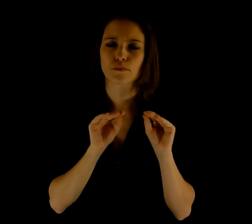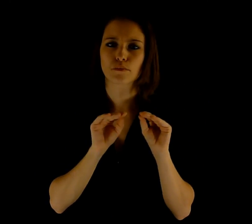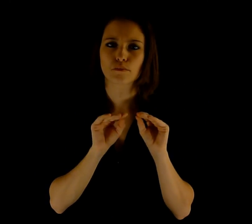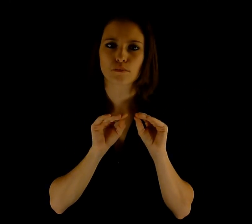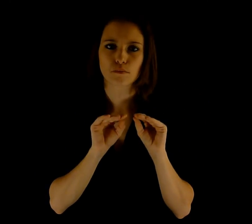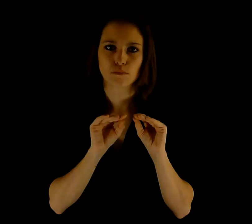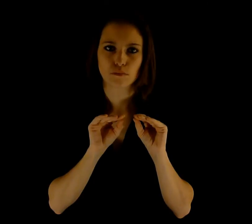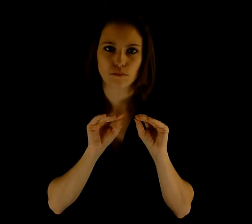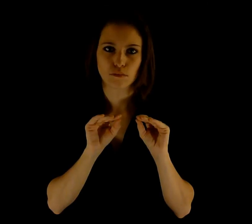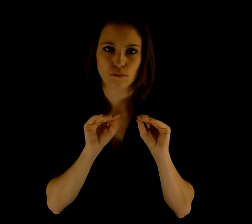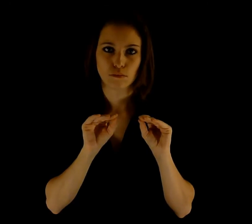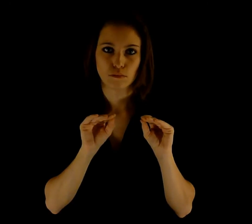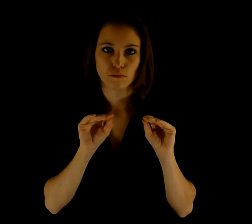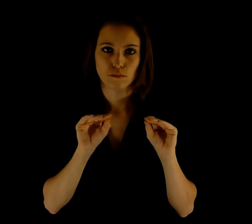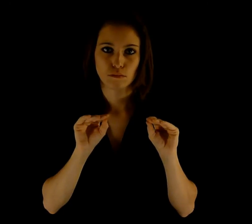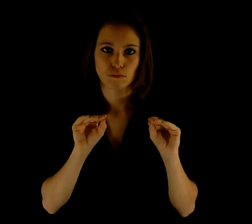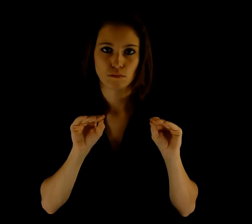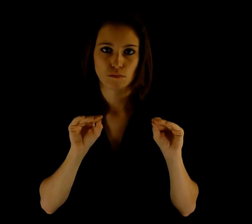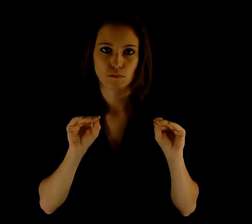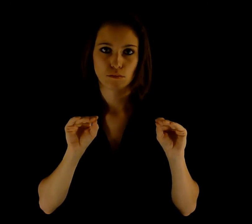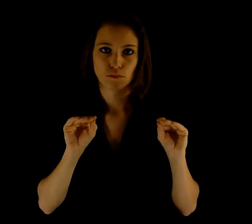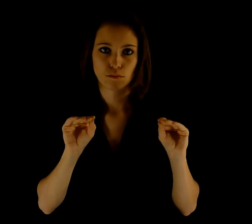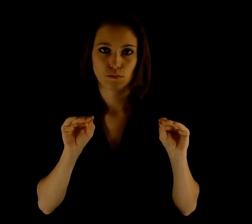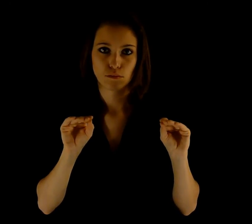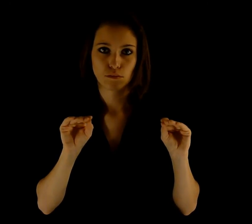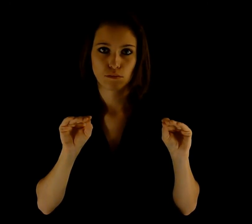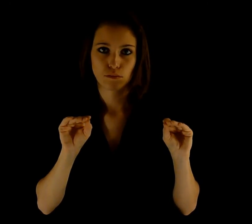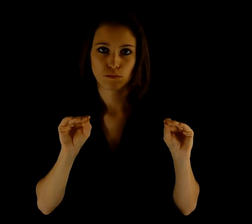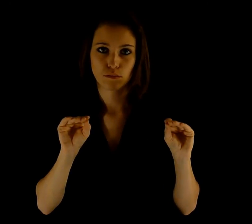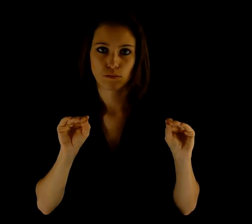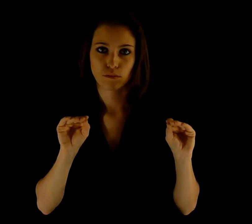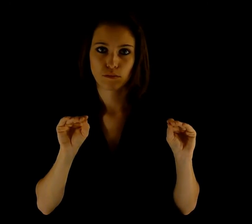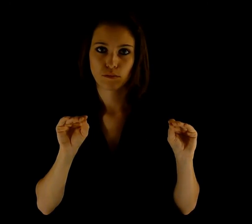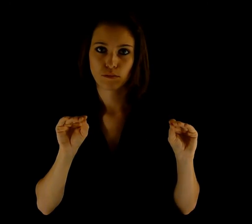NO-SOUND-AT-ALL No sound at all